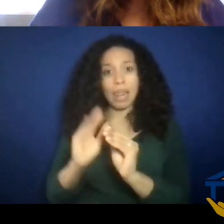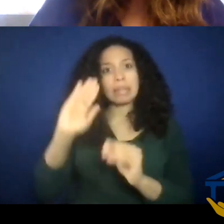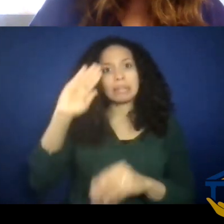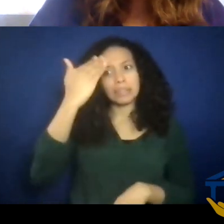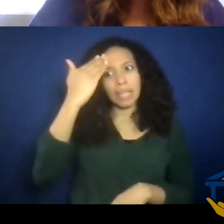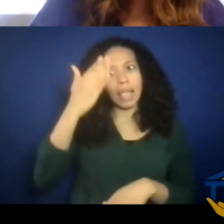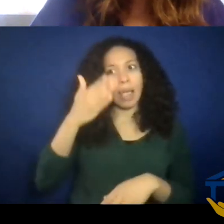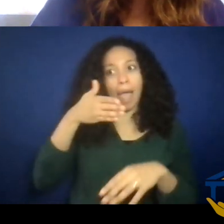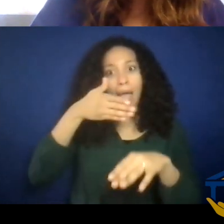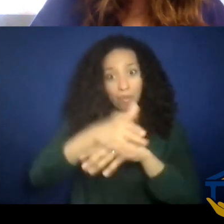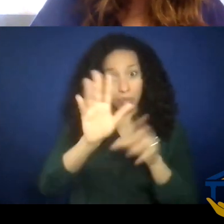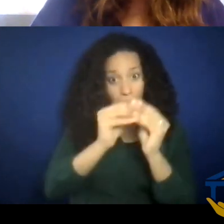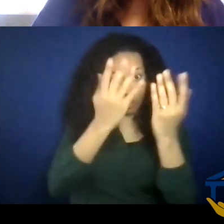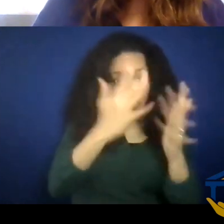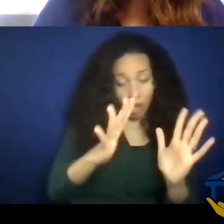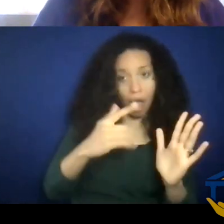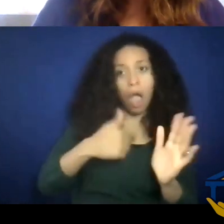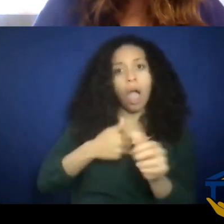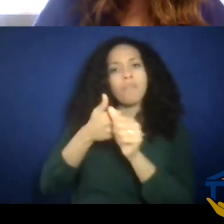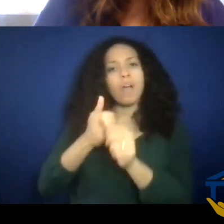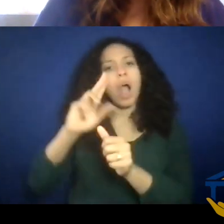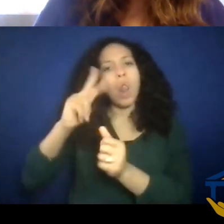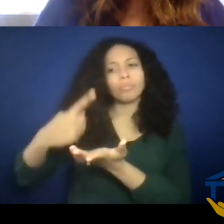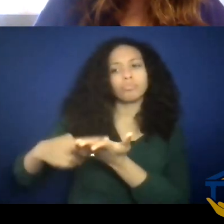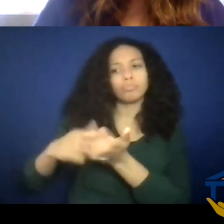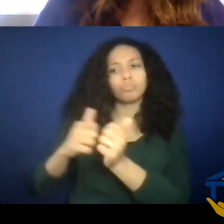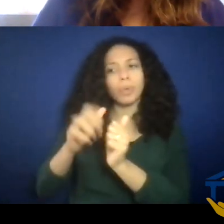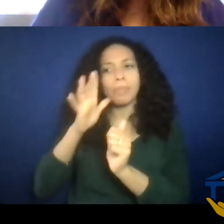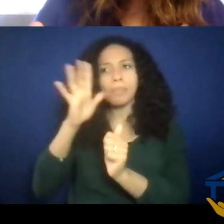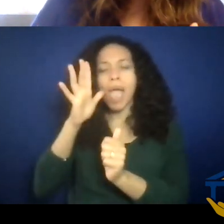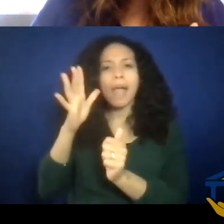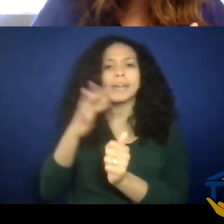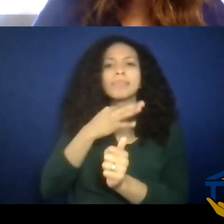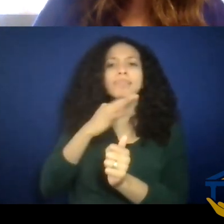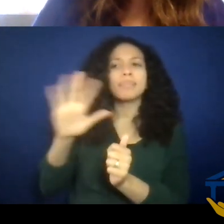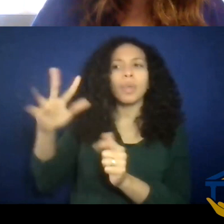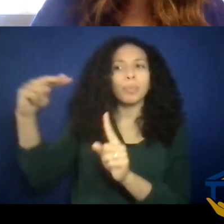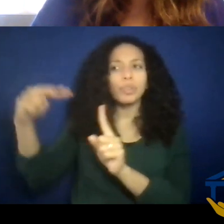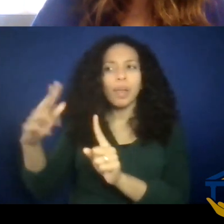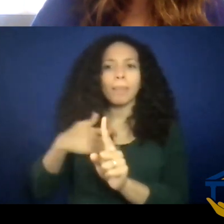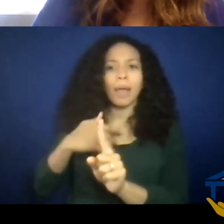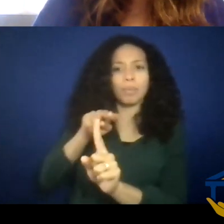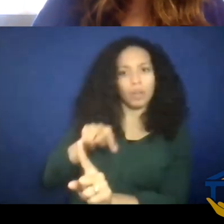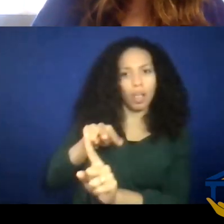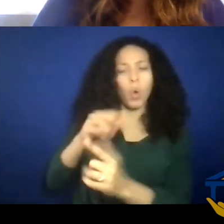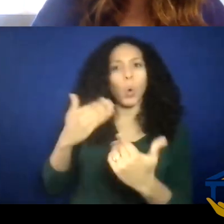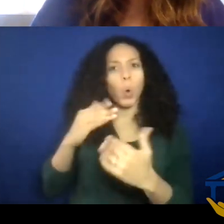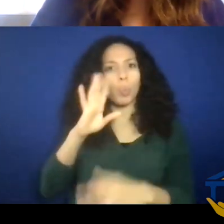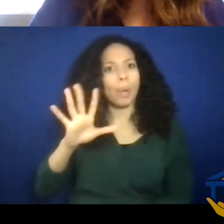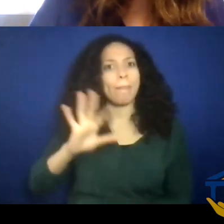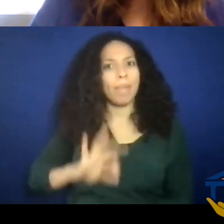and their perspective on it versus my perspective on it can be very helpful in vetting out any